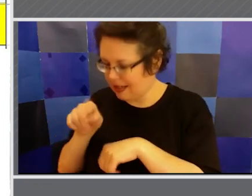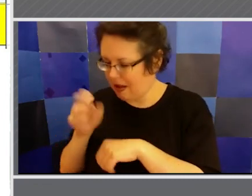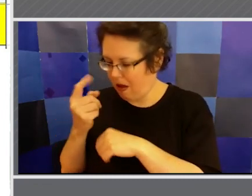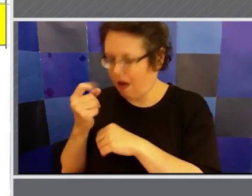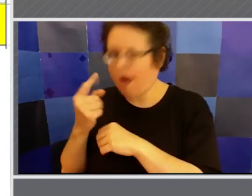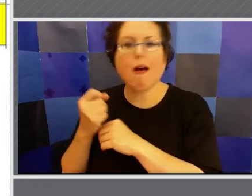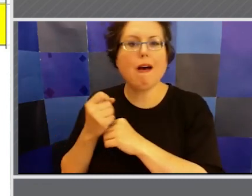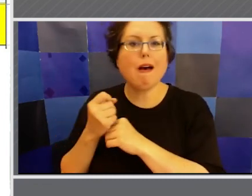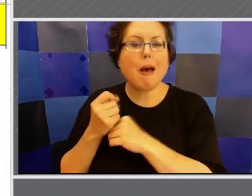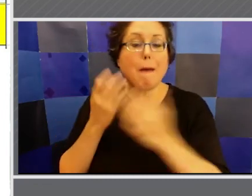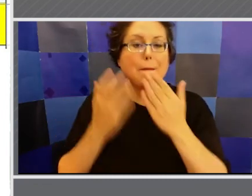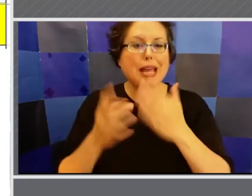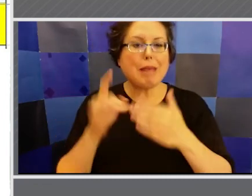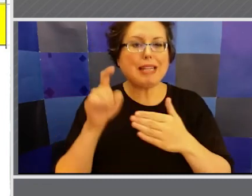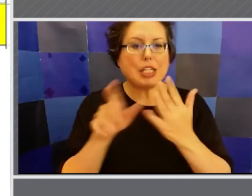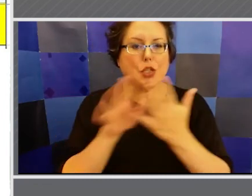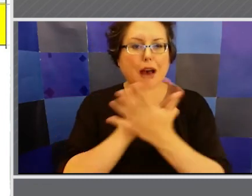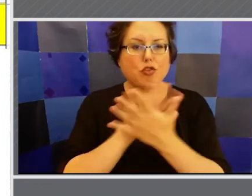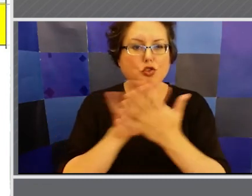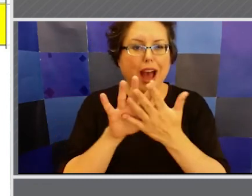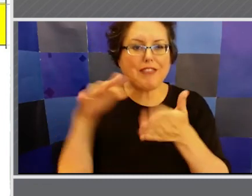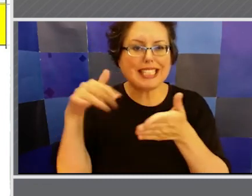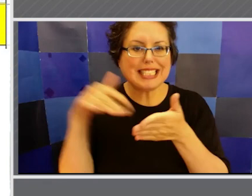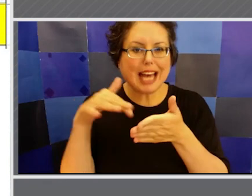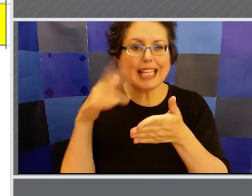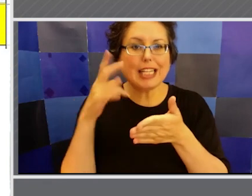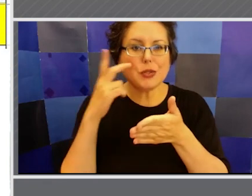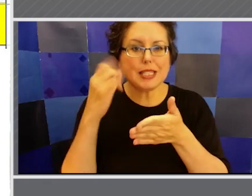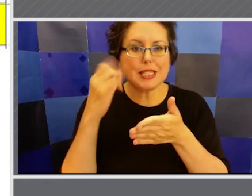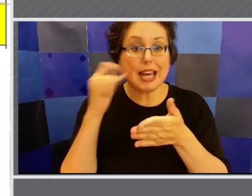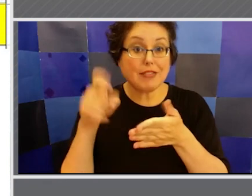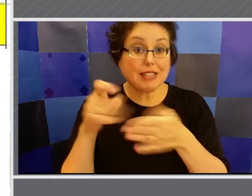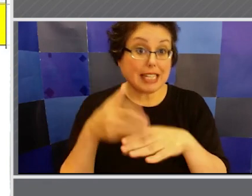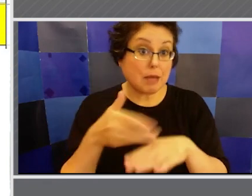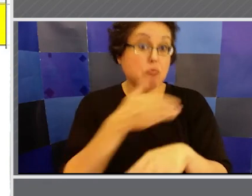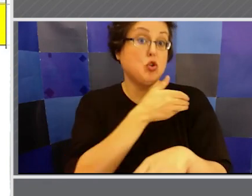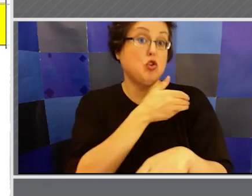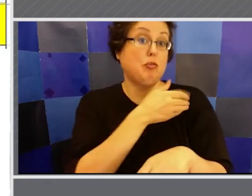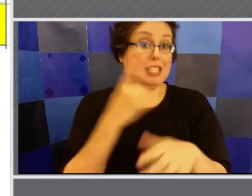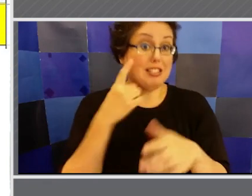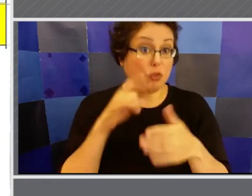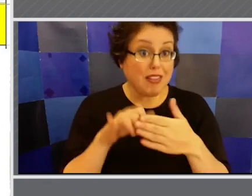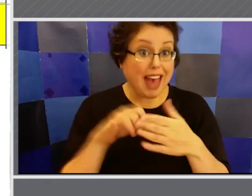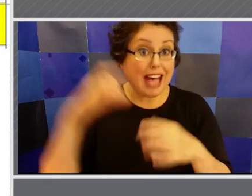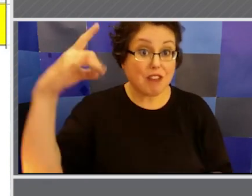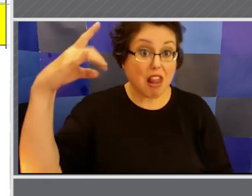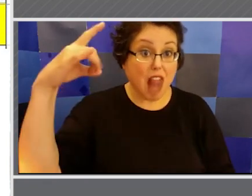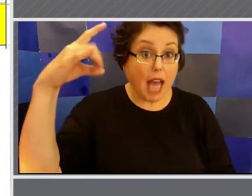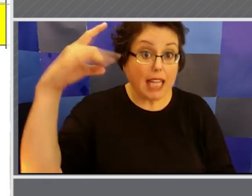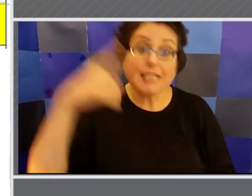a traffic study to see if some new improvements, could be made two lights and things like that. We've seen examples.